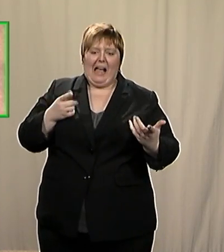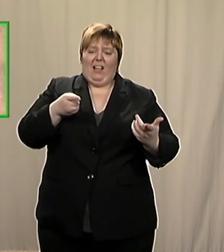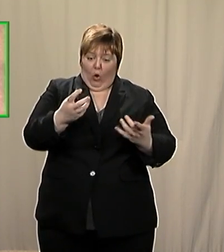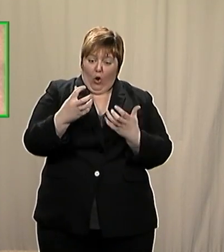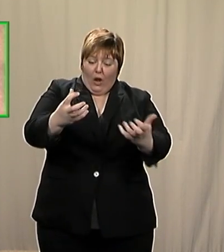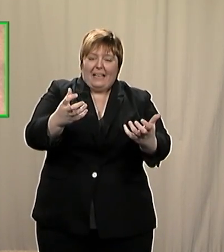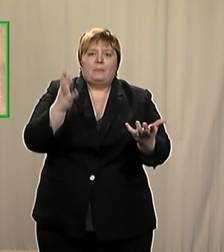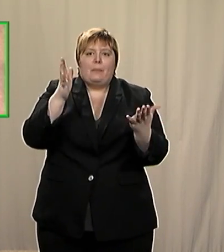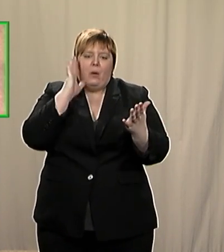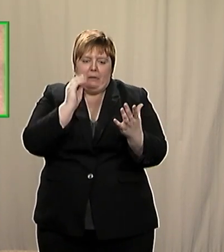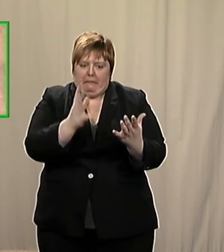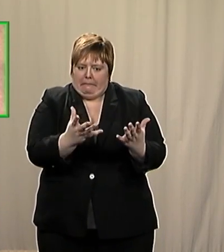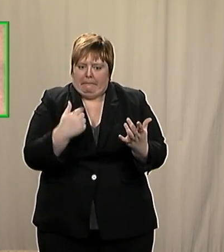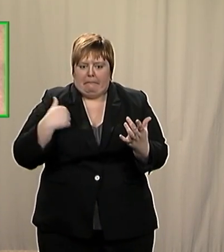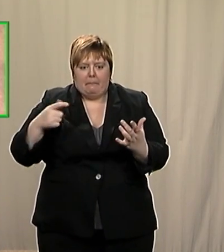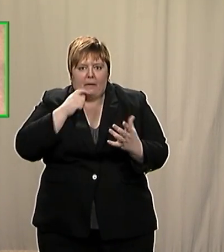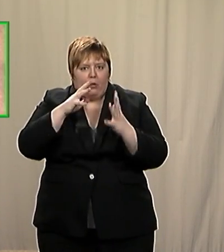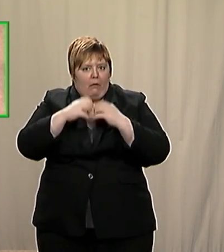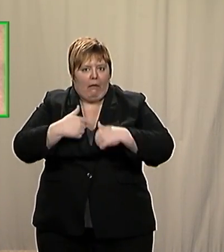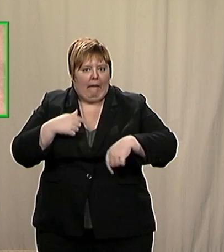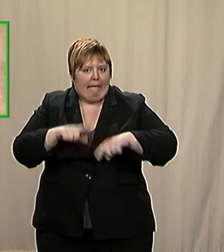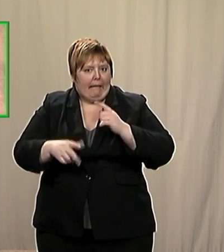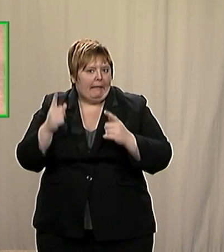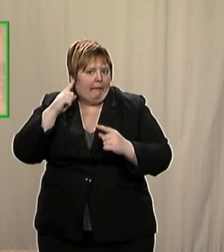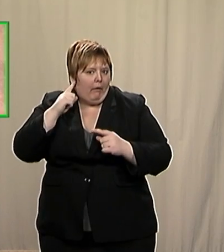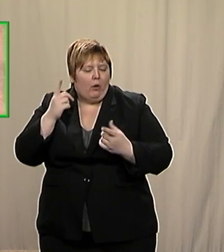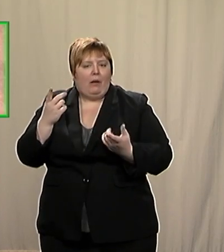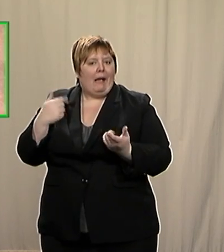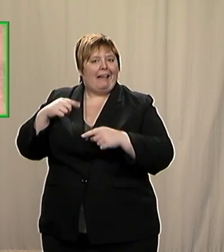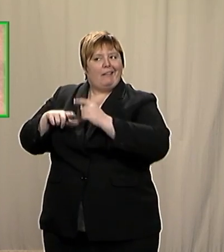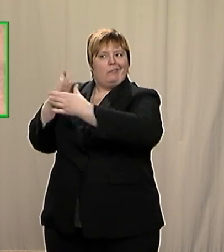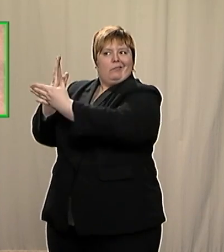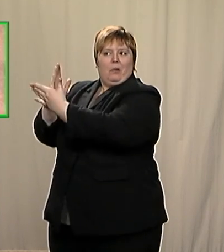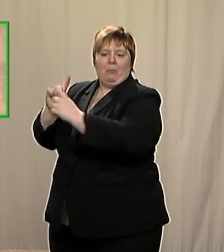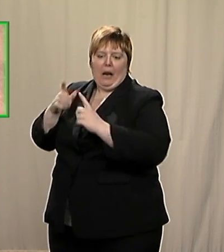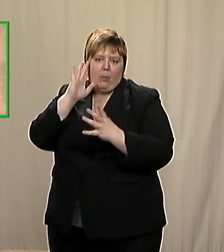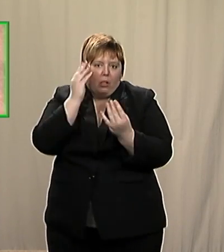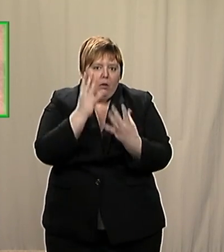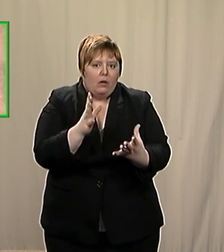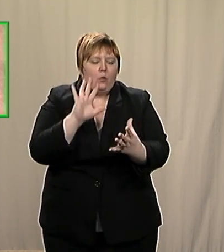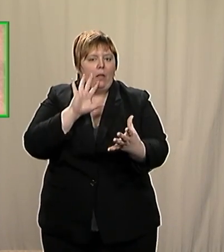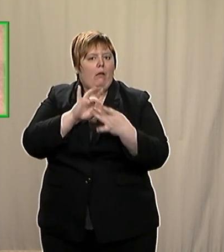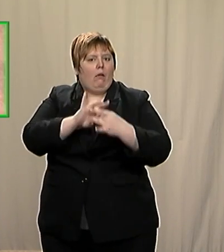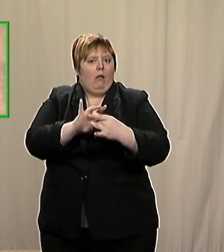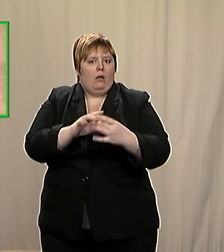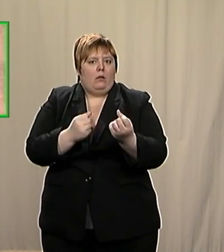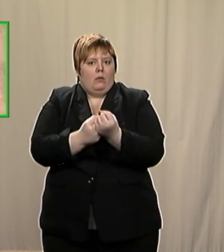to whom I'm interpreting and to let them know. This varies depending on the situation